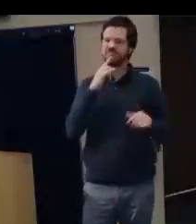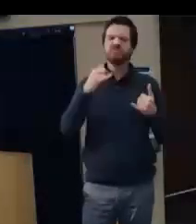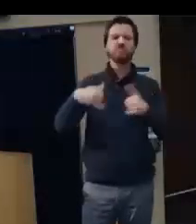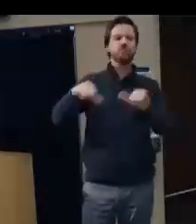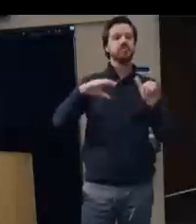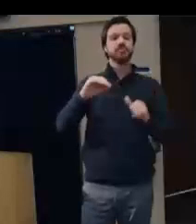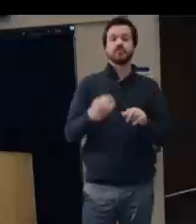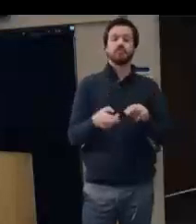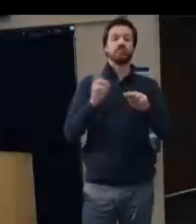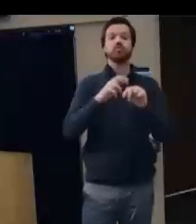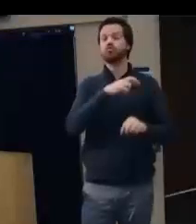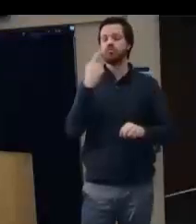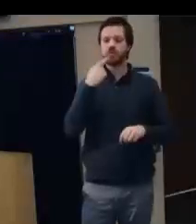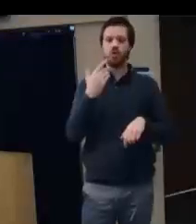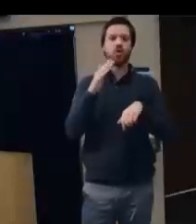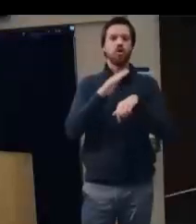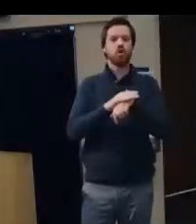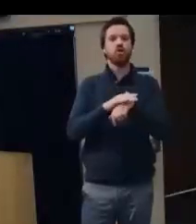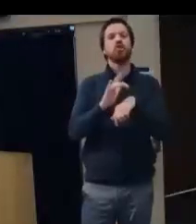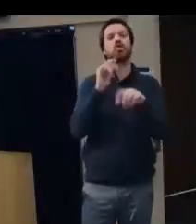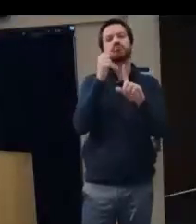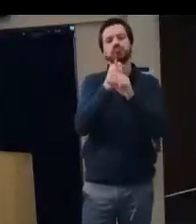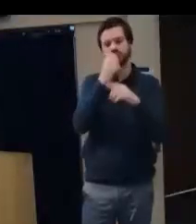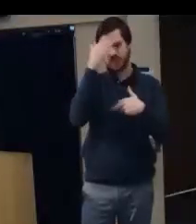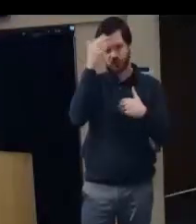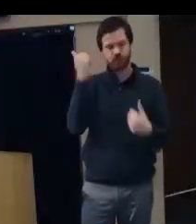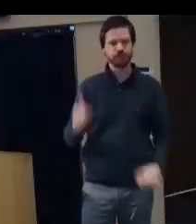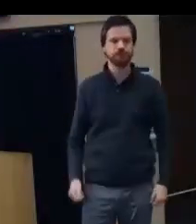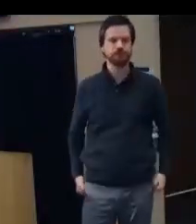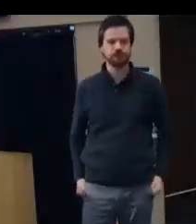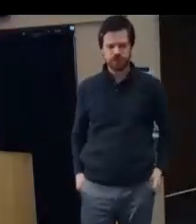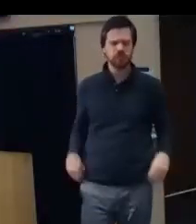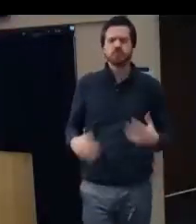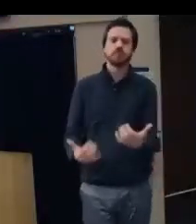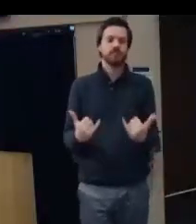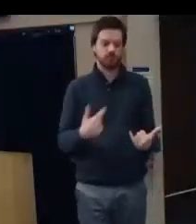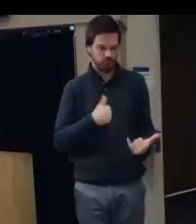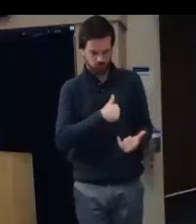increased risk of early onset dementia so what can we do as people who encounter these patients